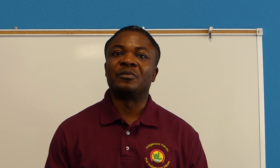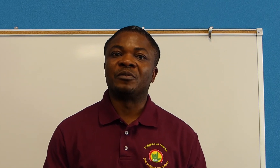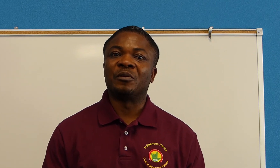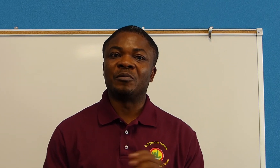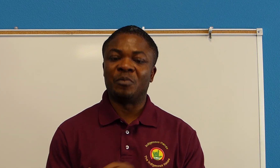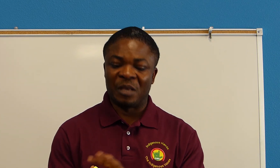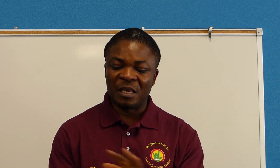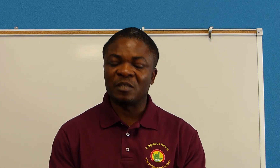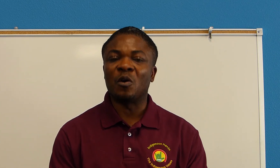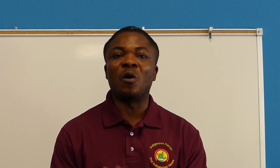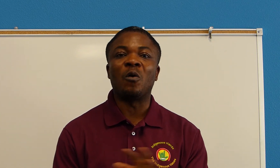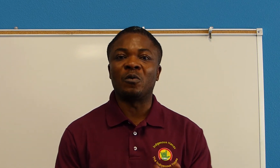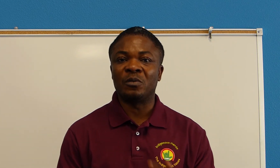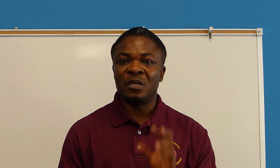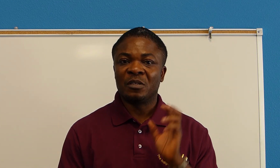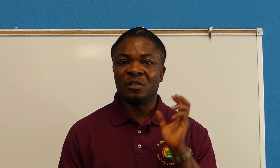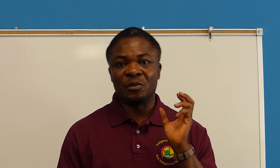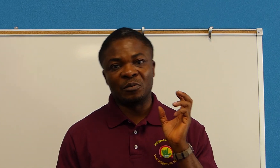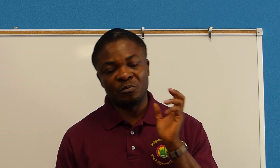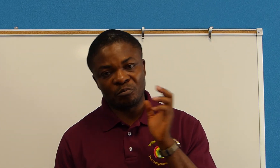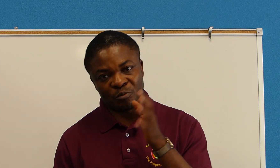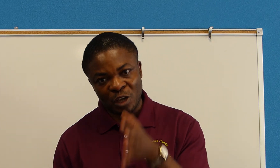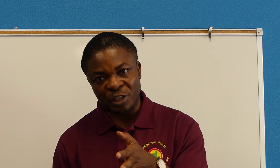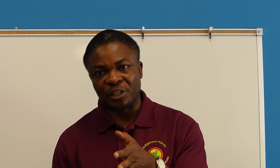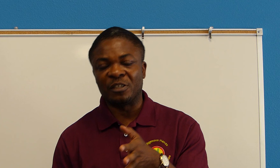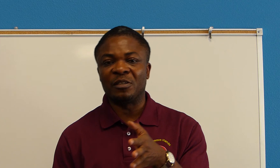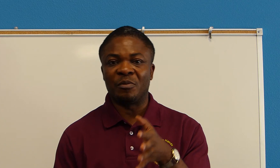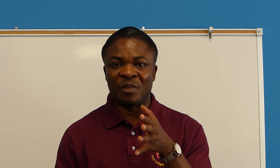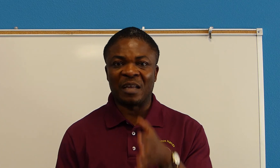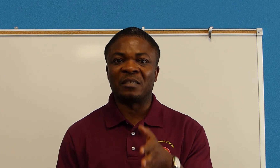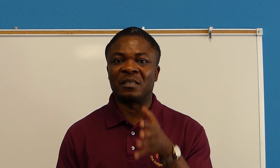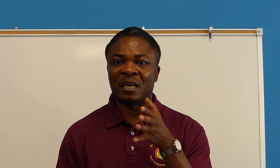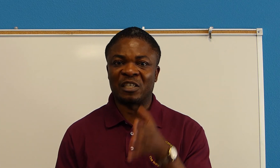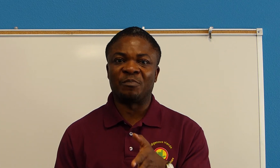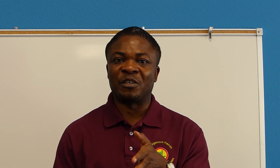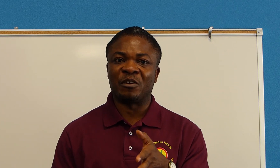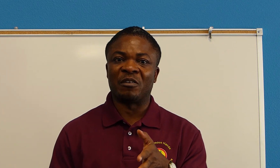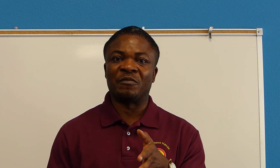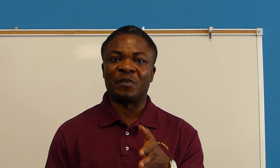So these all you know touch that aspect of our